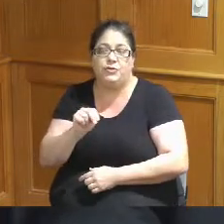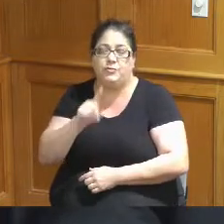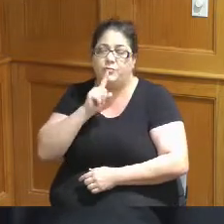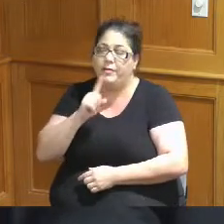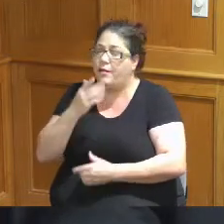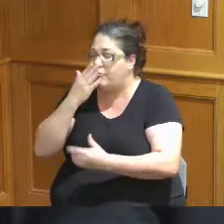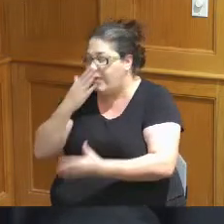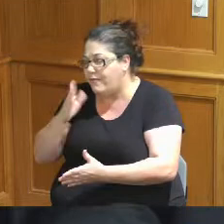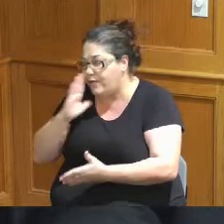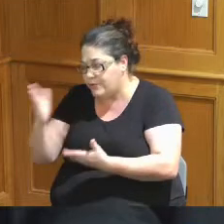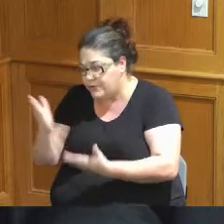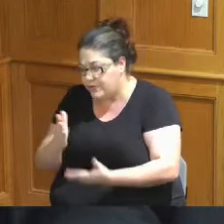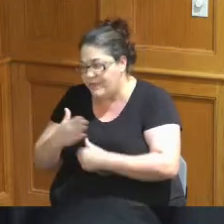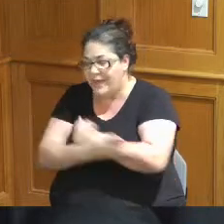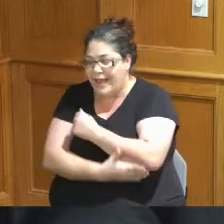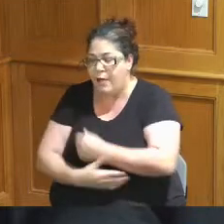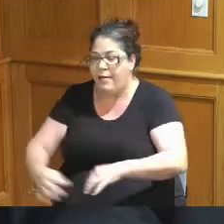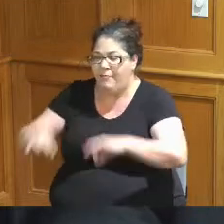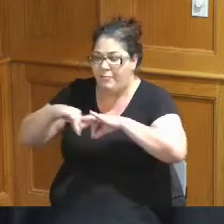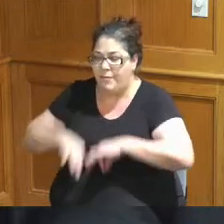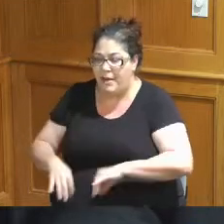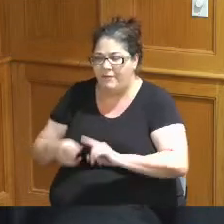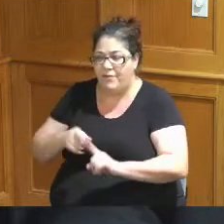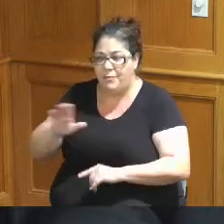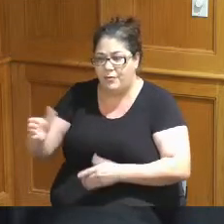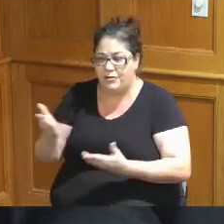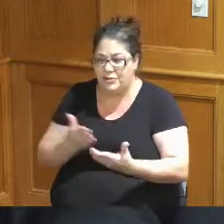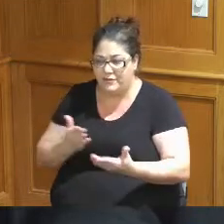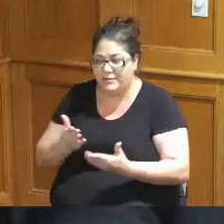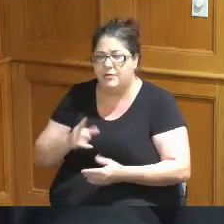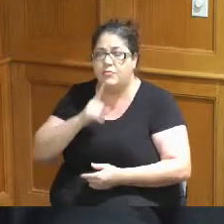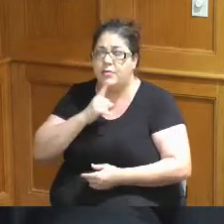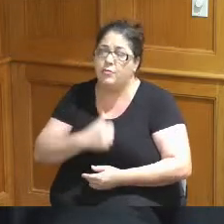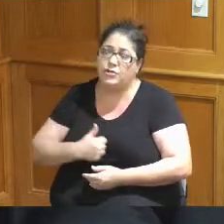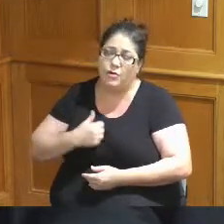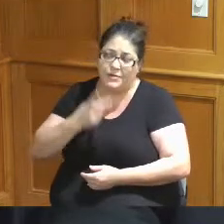your service the county has benefited from your service and we're sorry to see you go but thanks